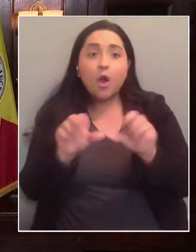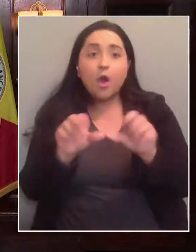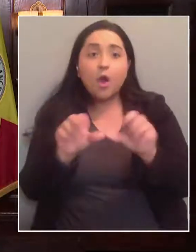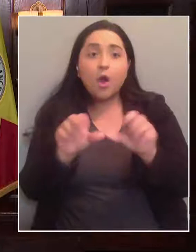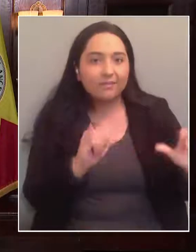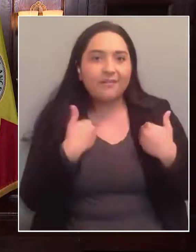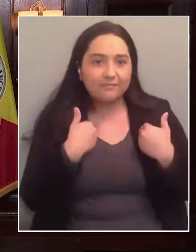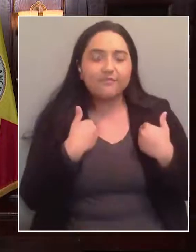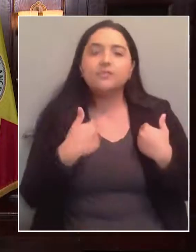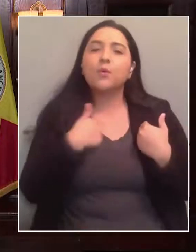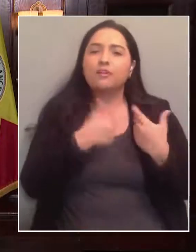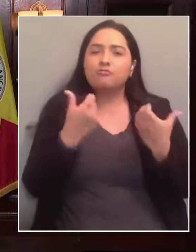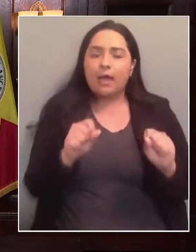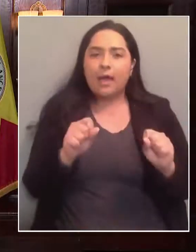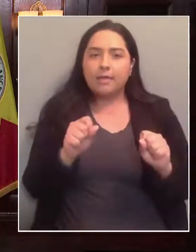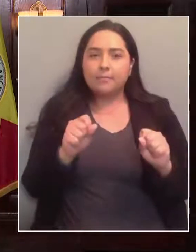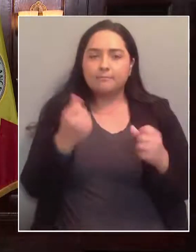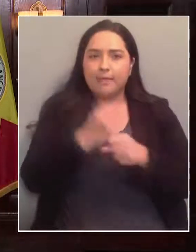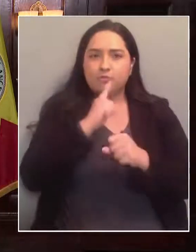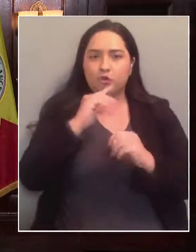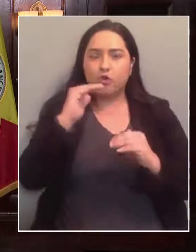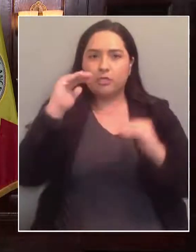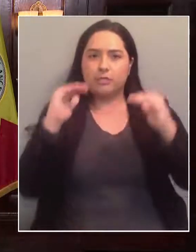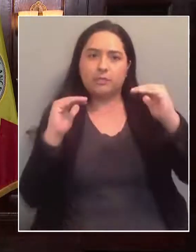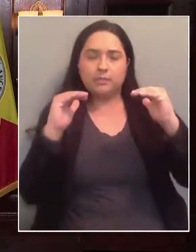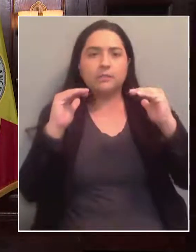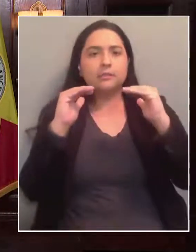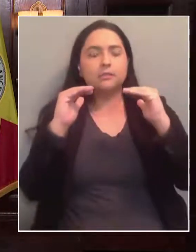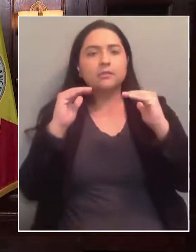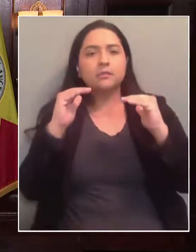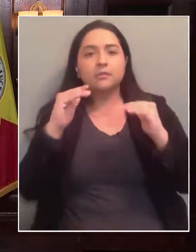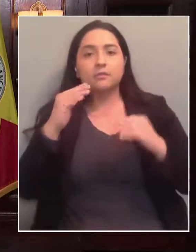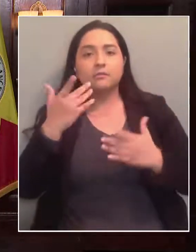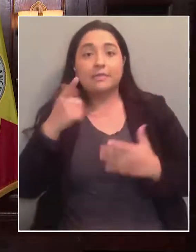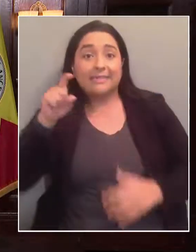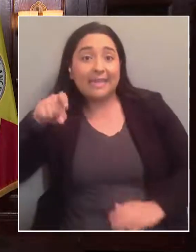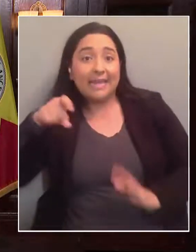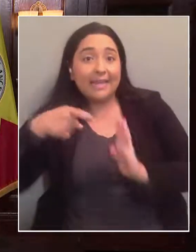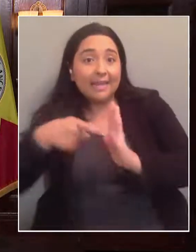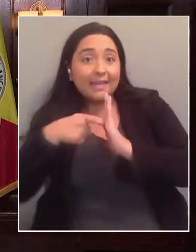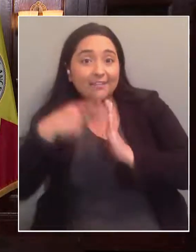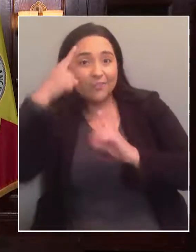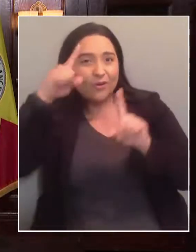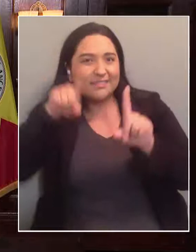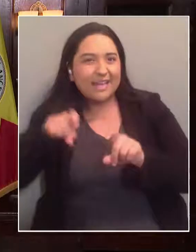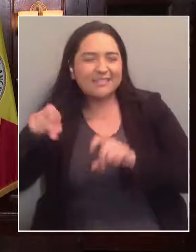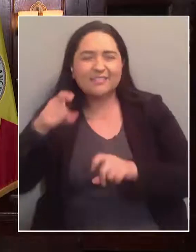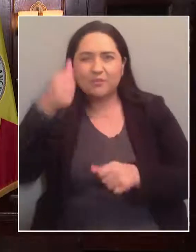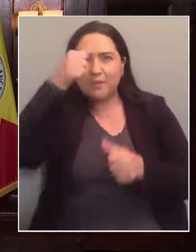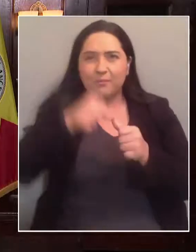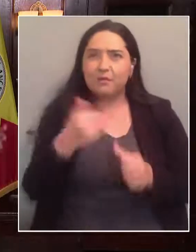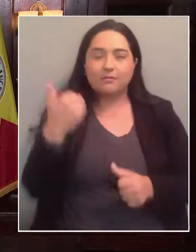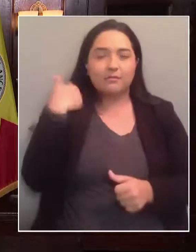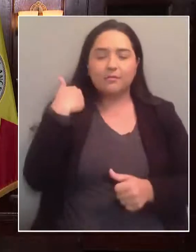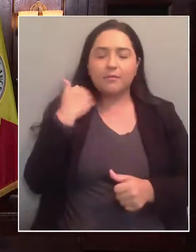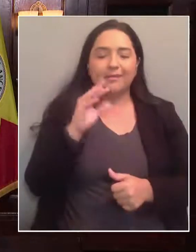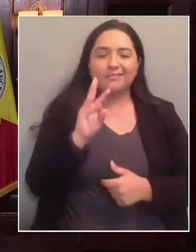WE TRY TO HIT THAT SWEET SPOT OF MEETING THE NEED, THAT IS LIKE ONE OR TWO WEEKS OUT OF